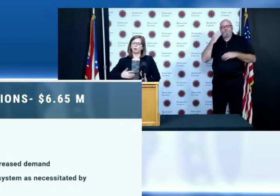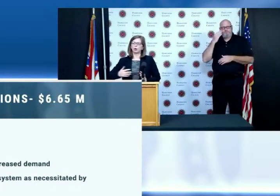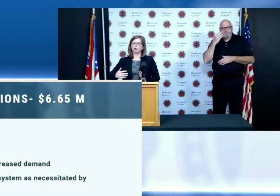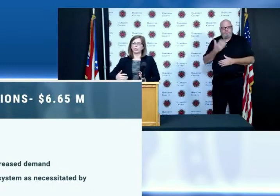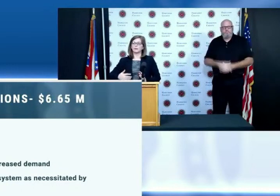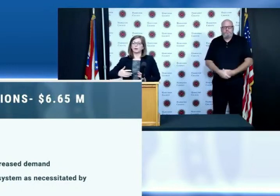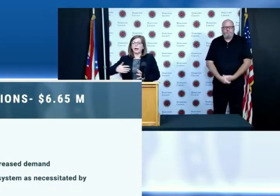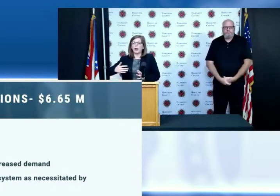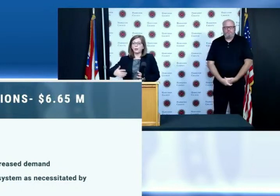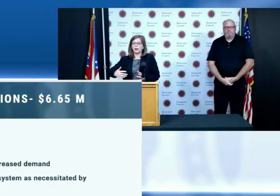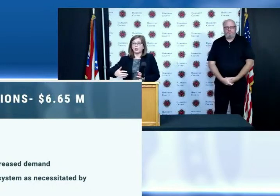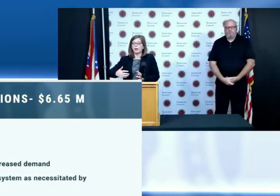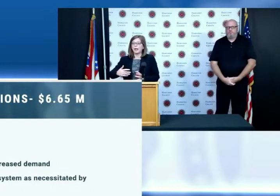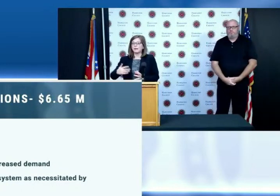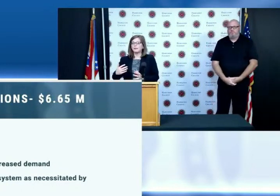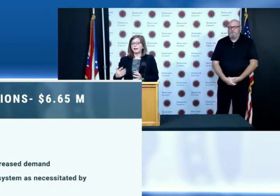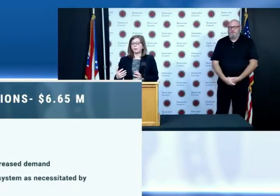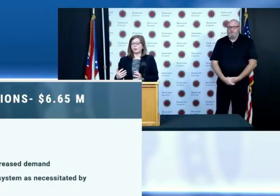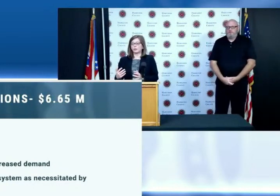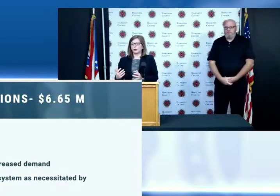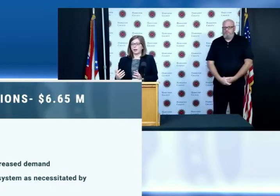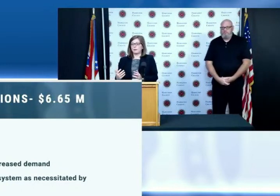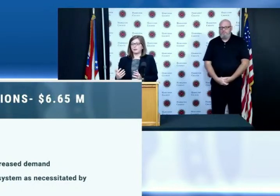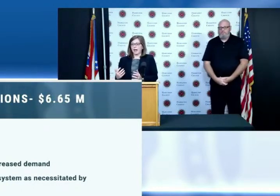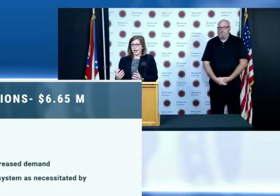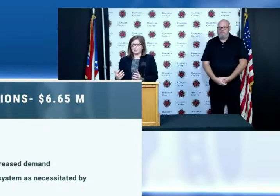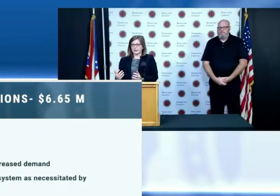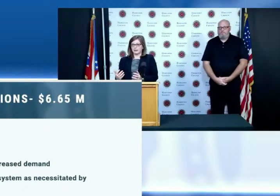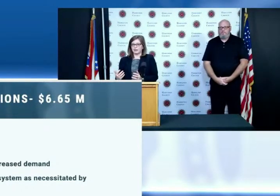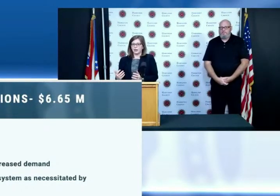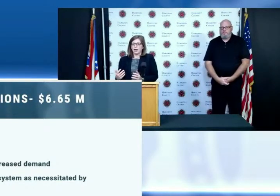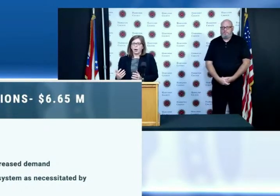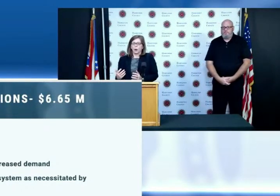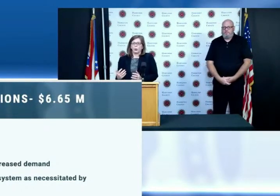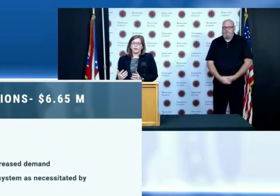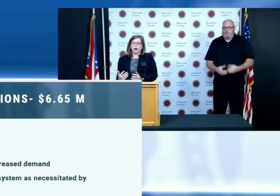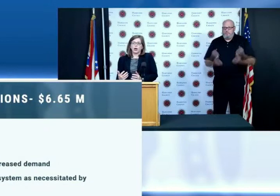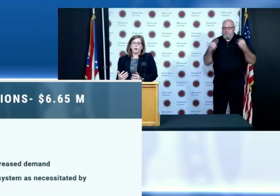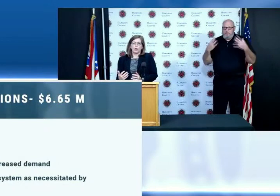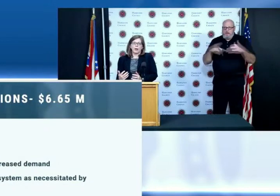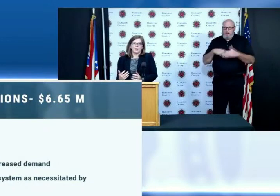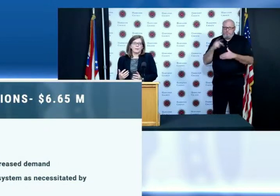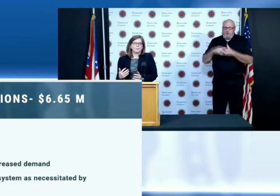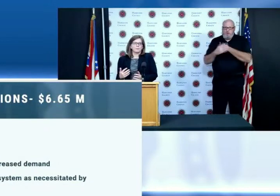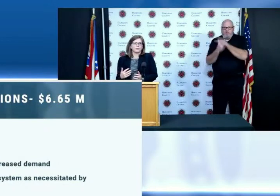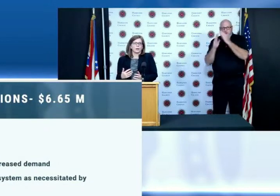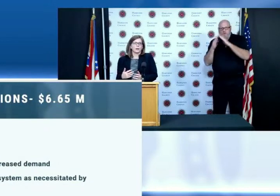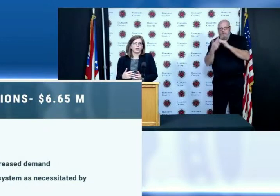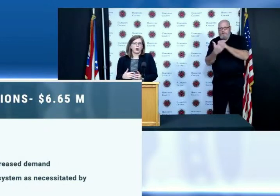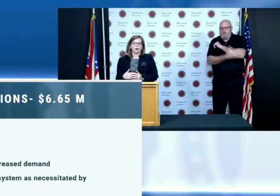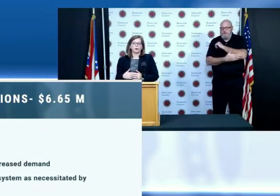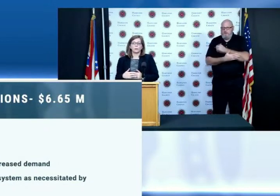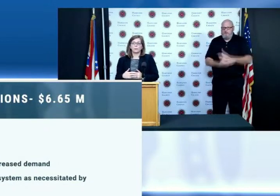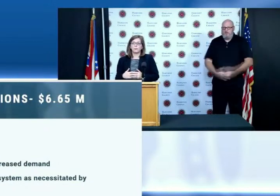programs that are out there and available for them to access we know there are there